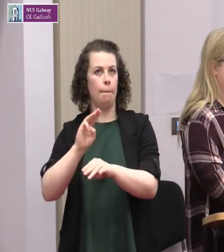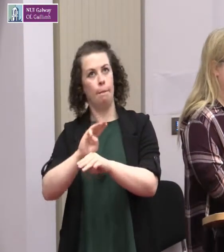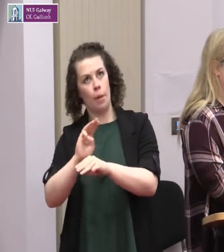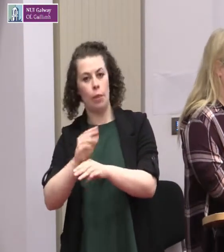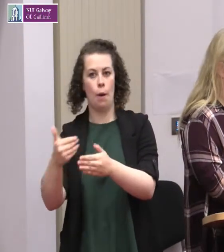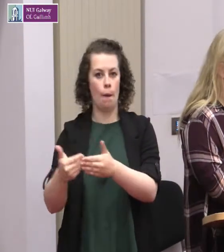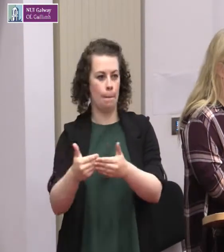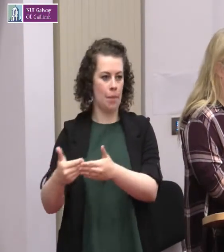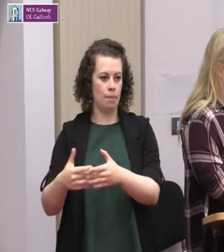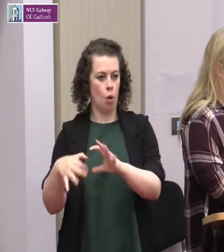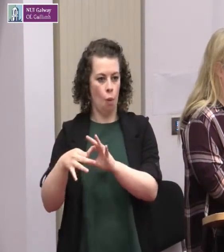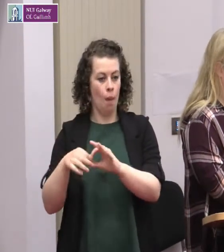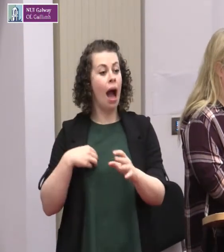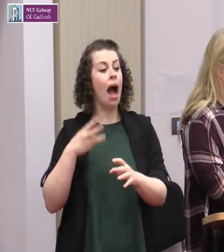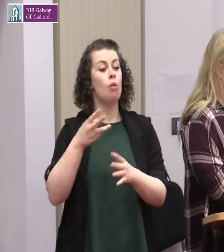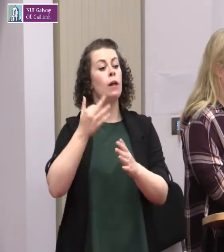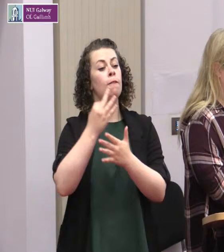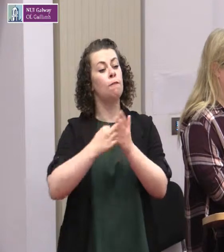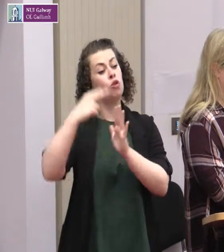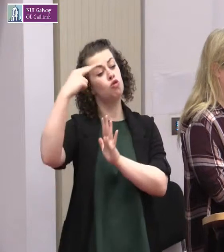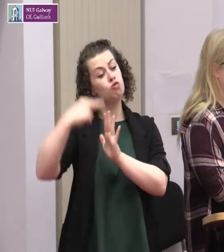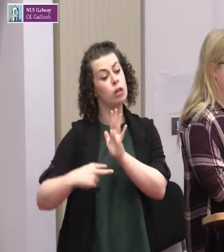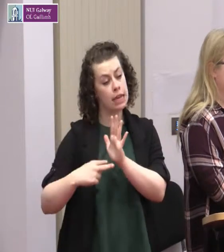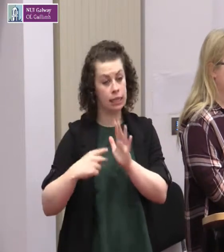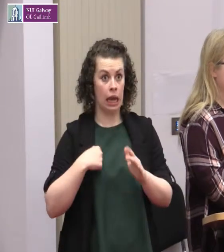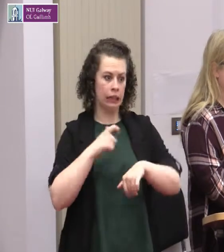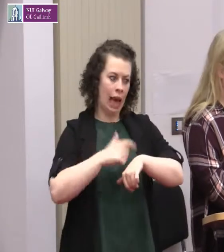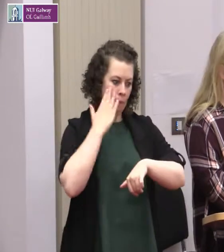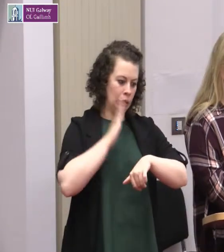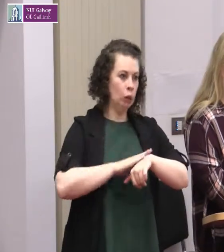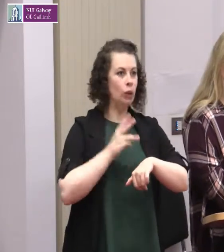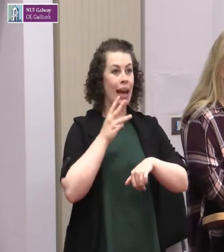I'm conscious of time and I think the slides are being made available to people so you